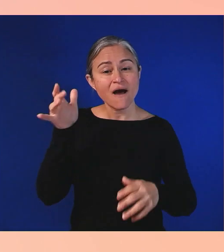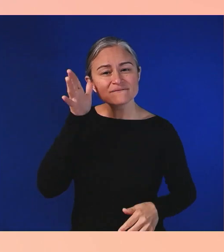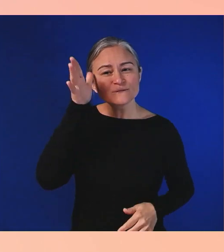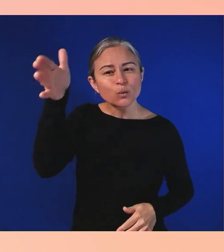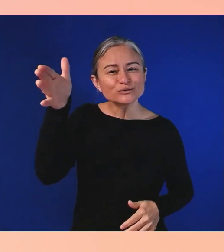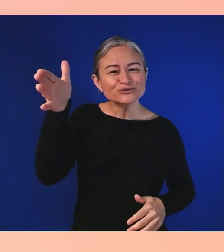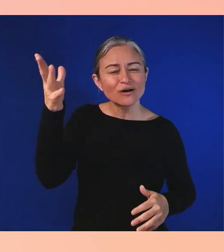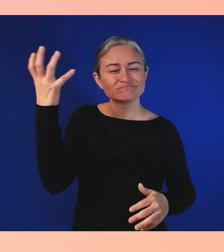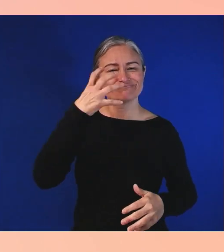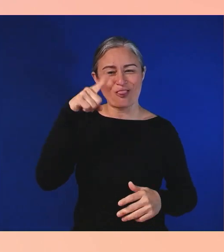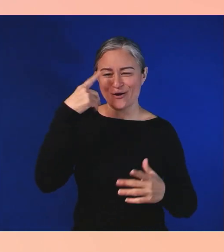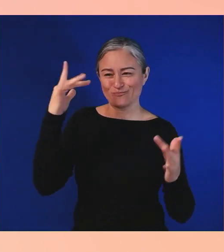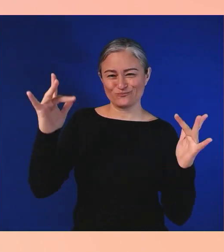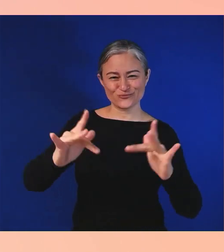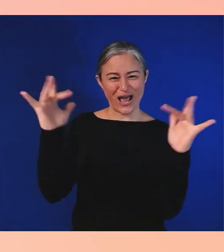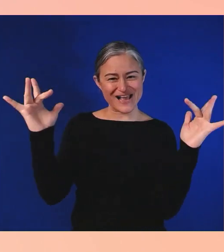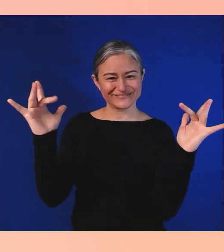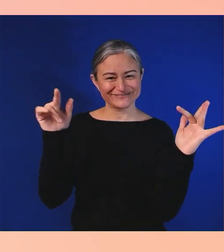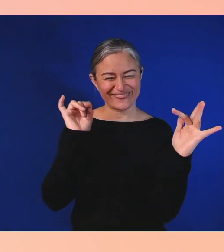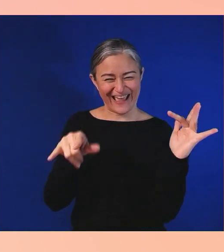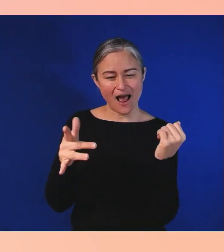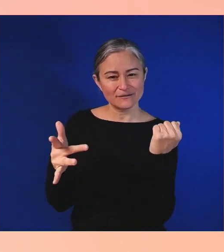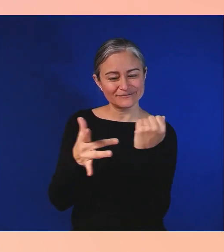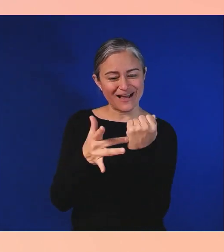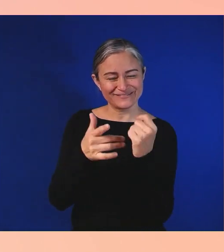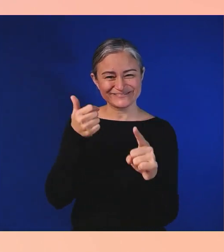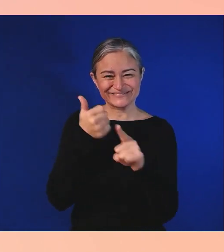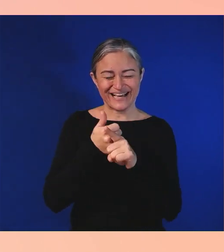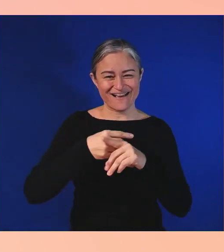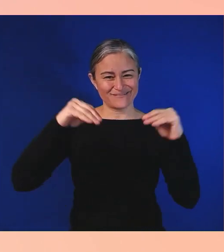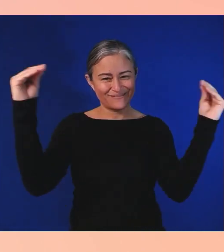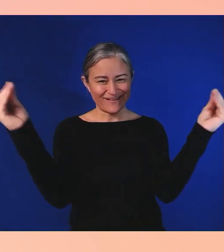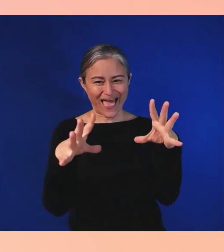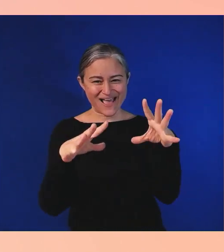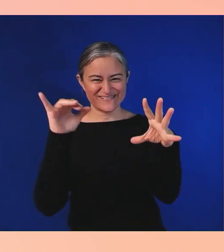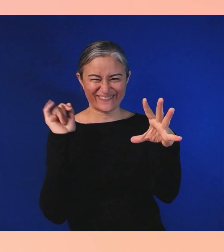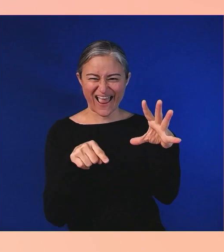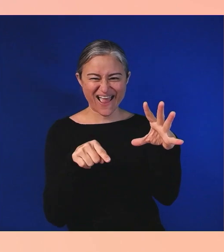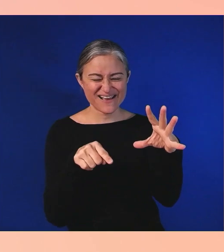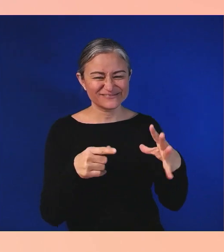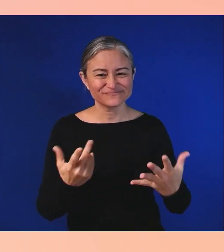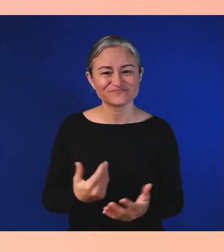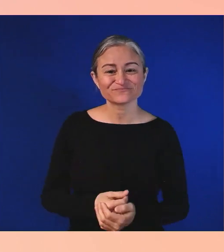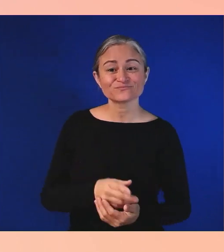Apps like seeing AI, can become our eye.